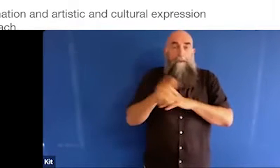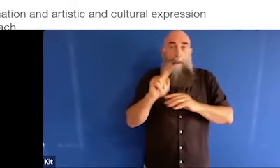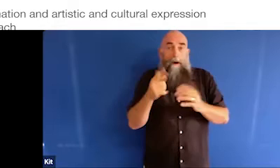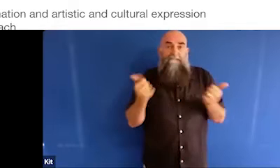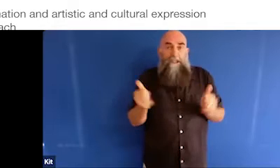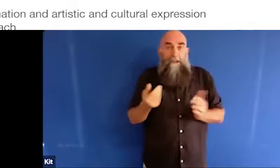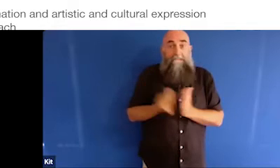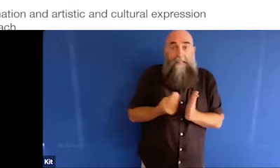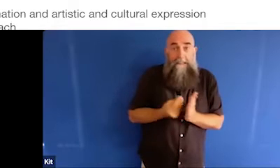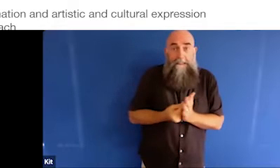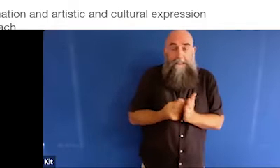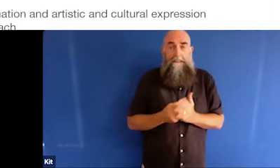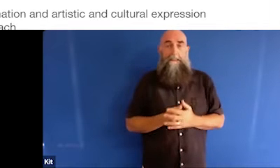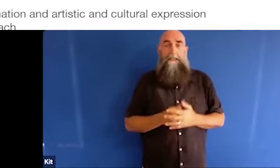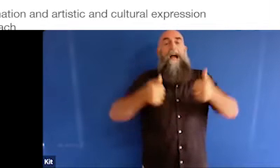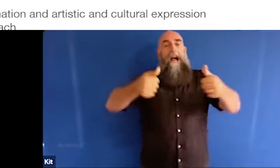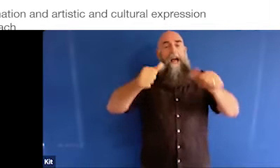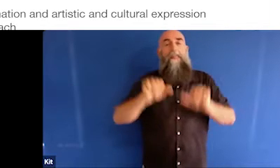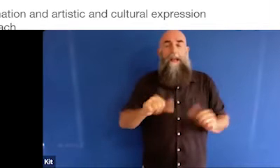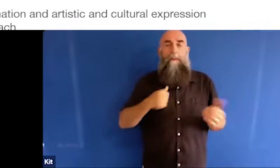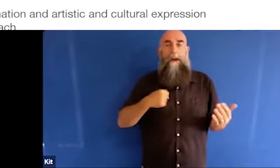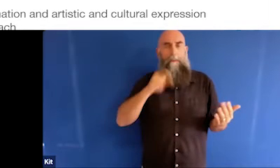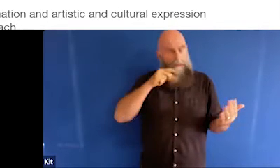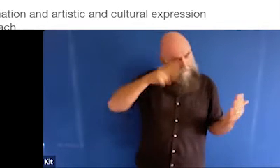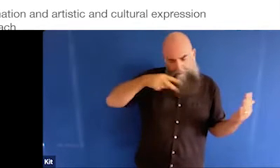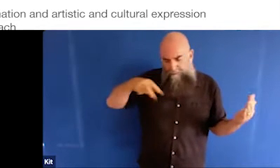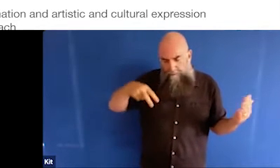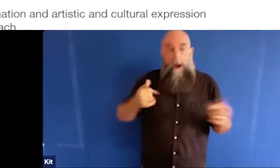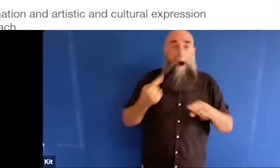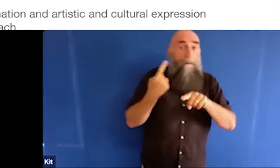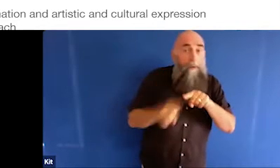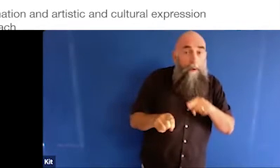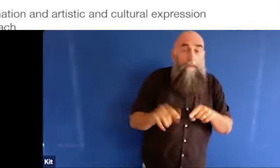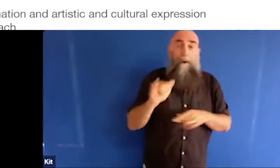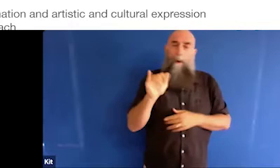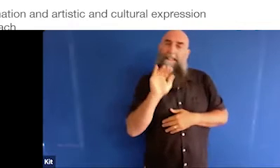And then, we have to go through and either approve that or ask for more details, and work with you